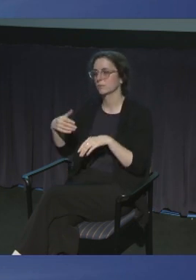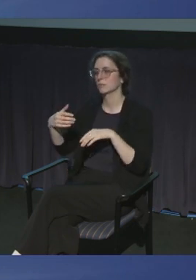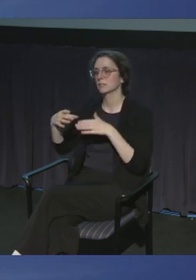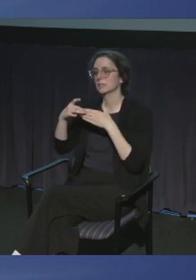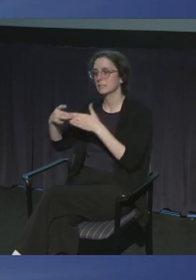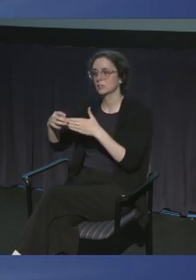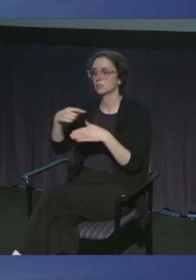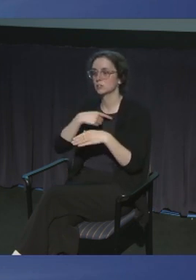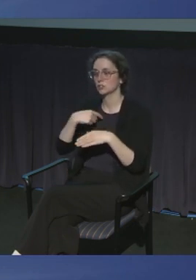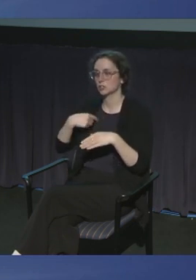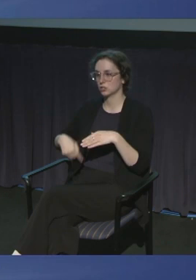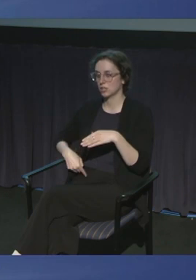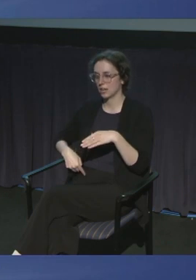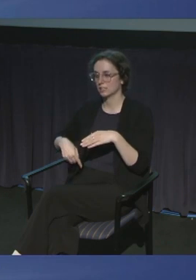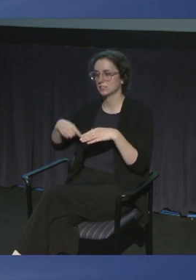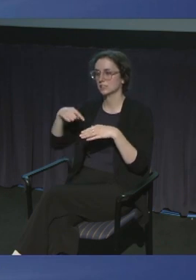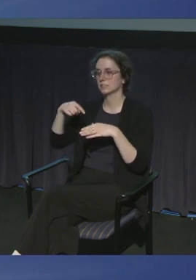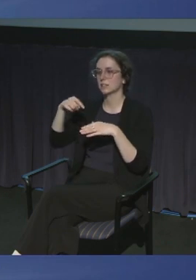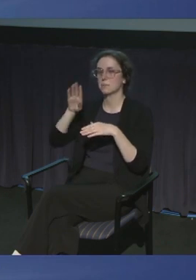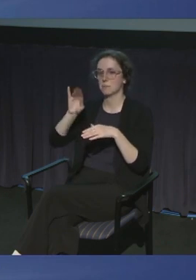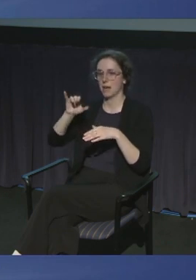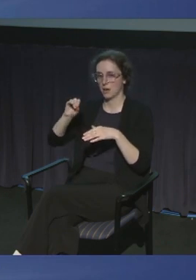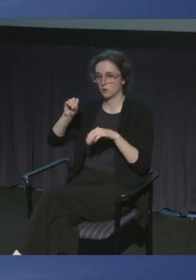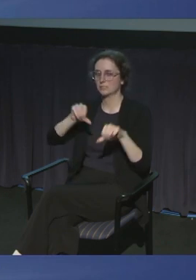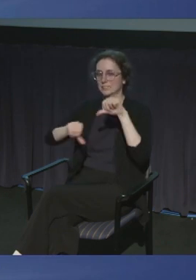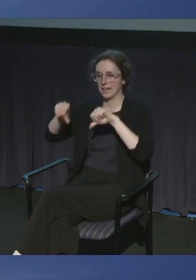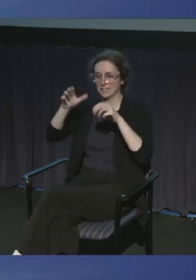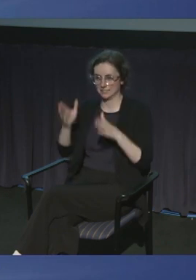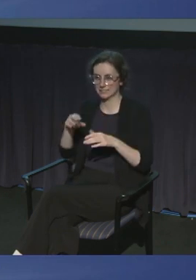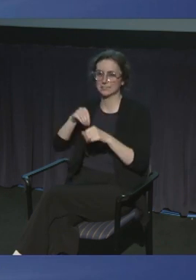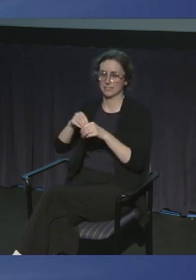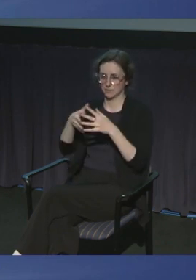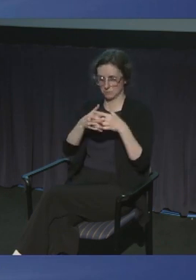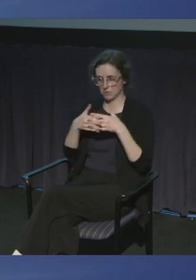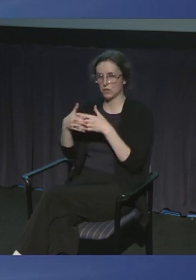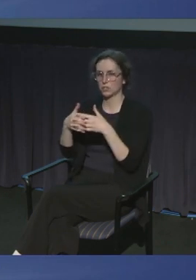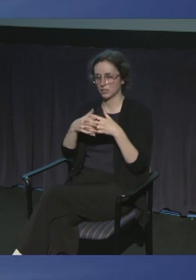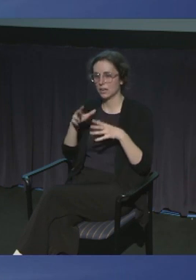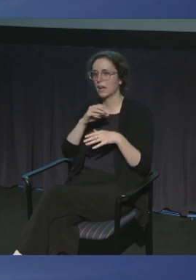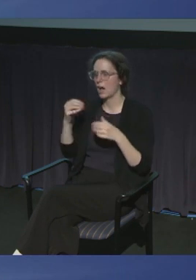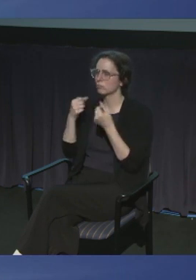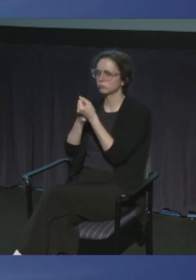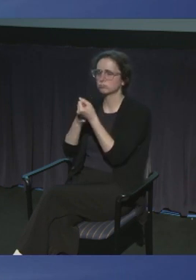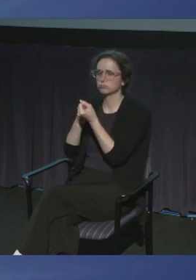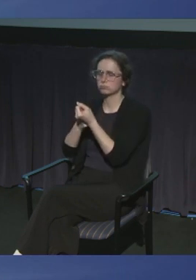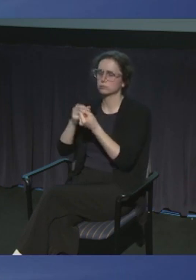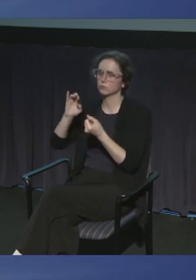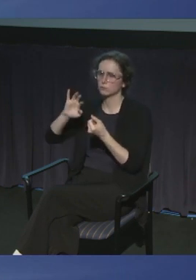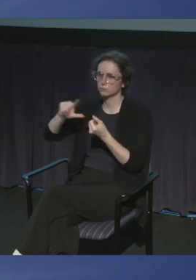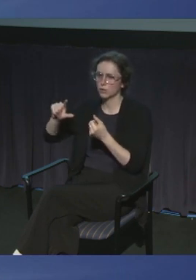NIH VIROLOGY INTEREST GROUP AND A LEADER IN THE CHINESE SOCIETY OF BY SCIENTISTS IN AMERICA IN A BIG ADVOCATE FOR RACIAL MINORITY GROUPS AND PERSONS